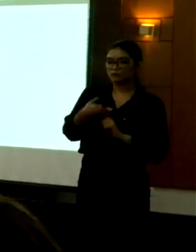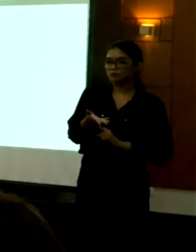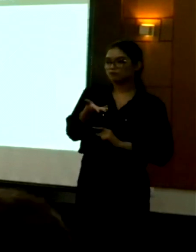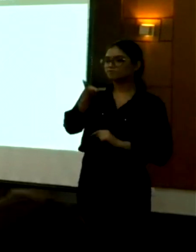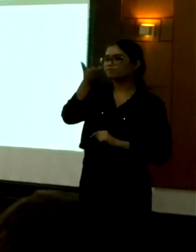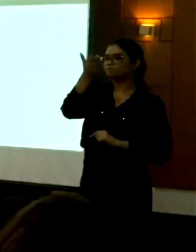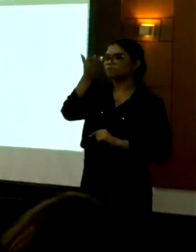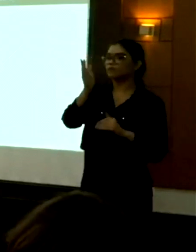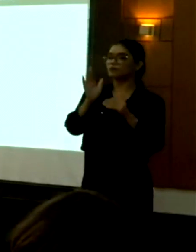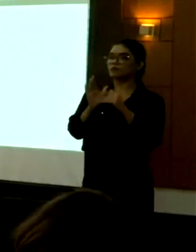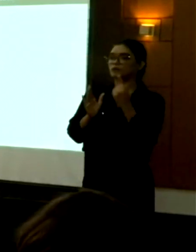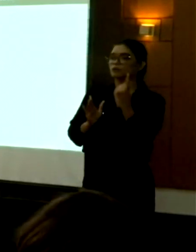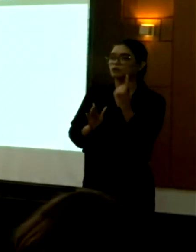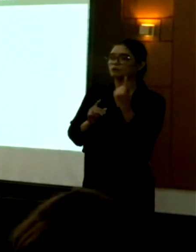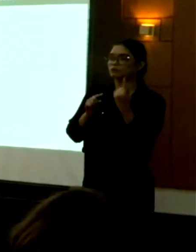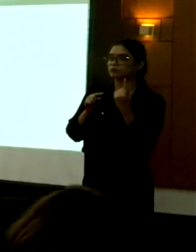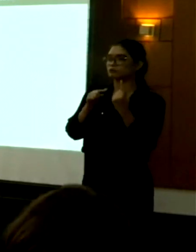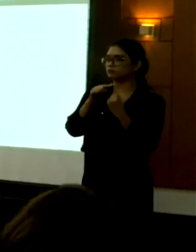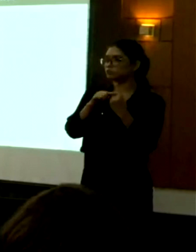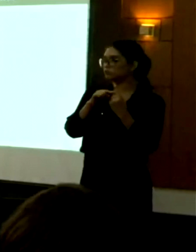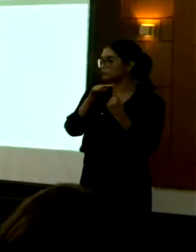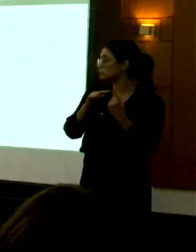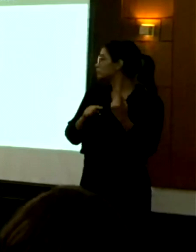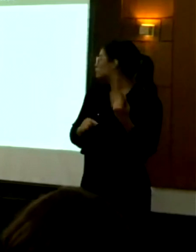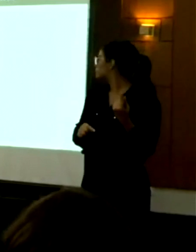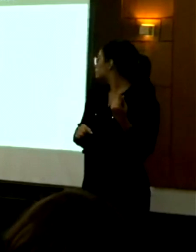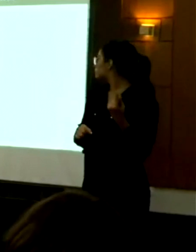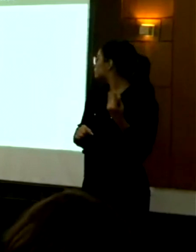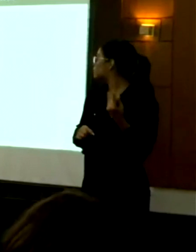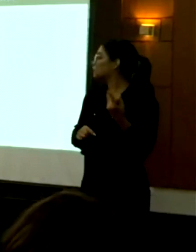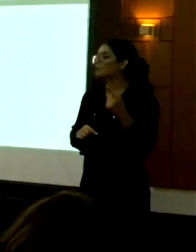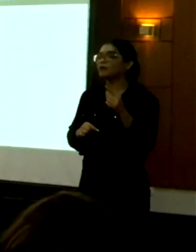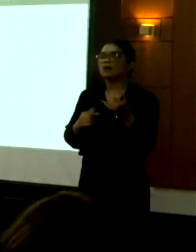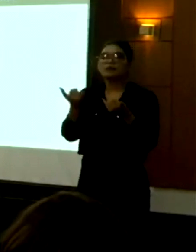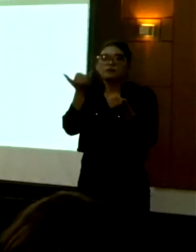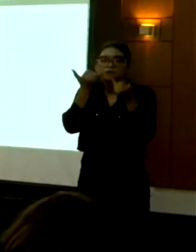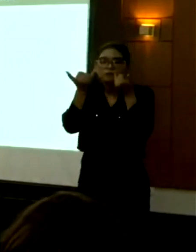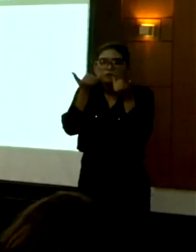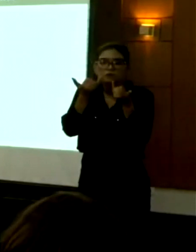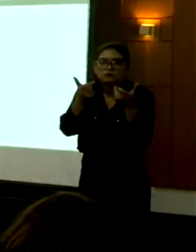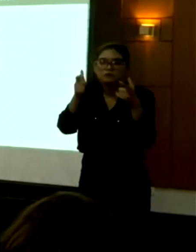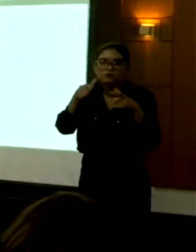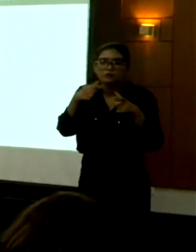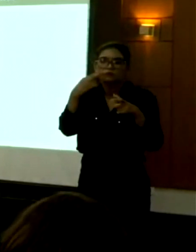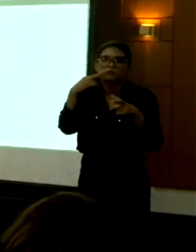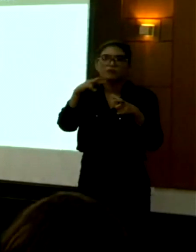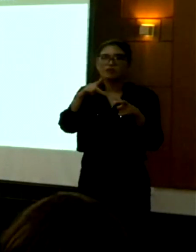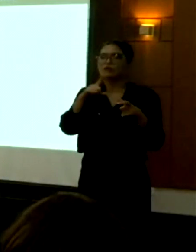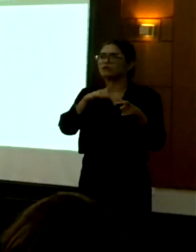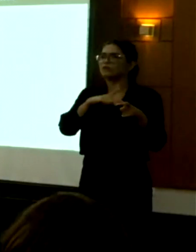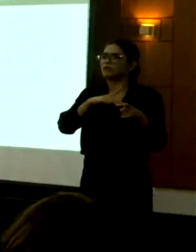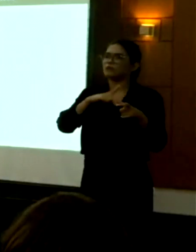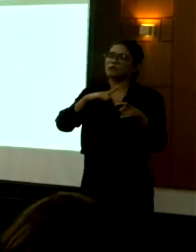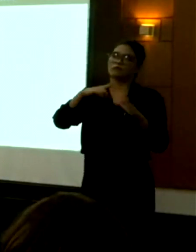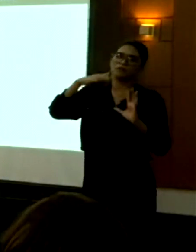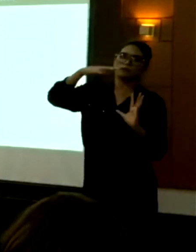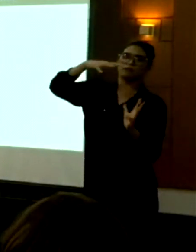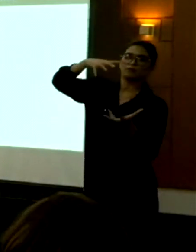so this it is a database here it is data derived from satellite it is data derived from weather stations themselves and it's data,